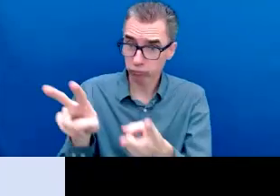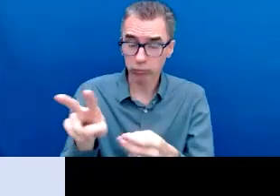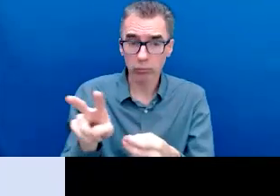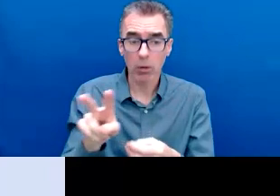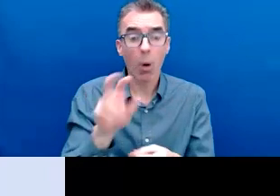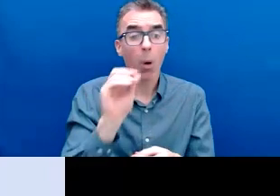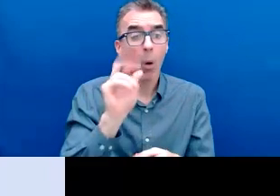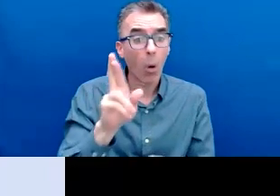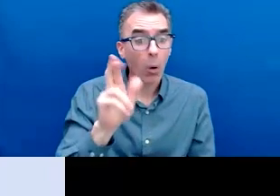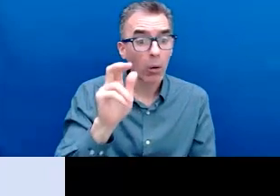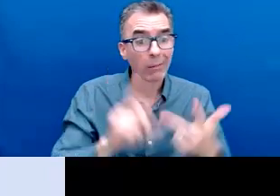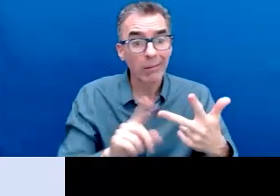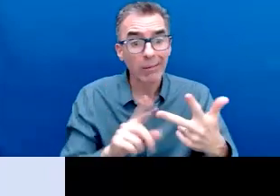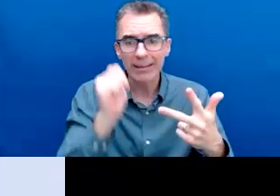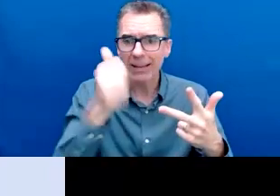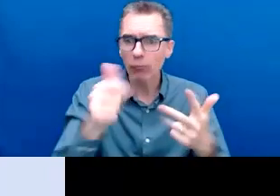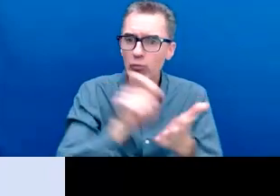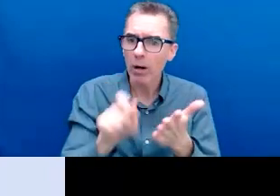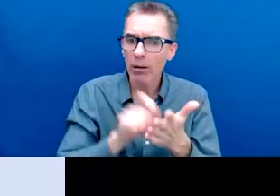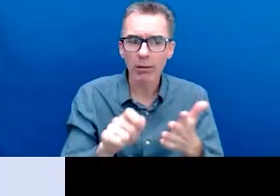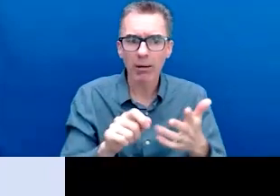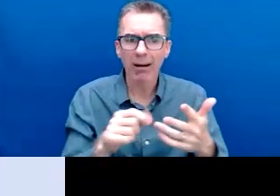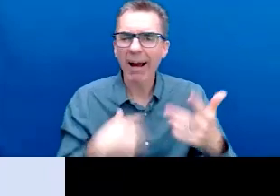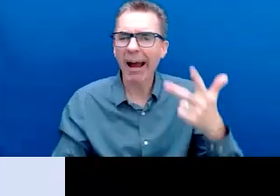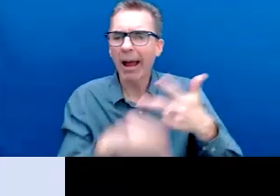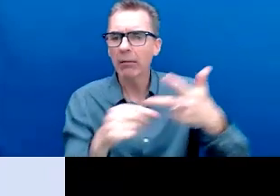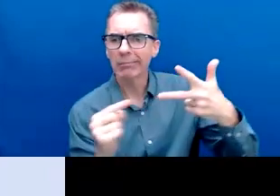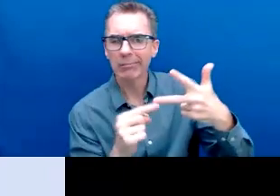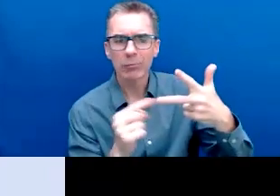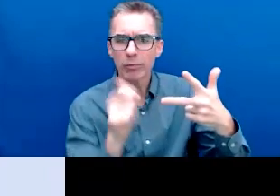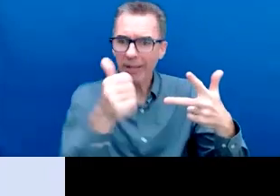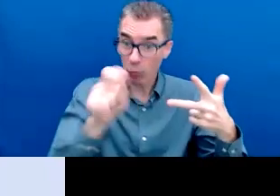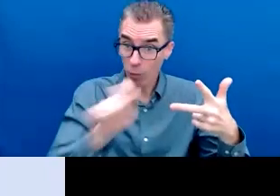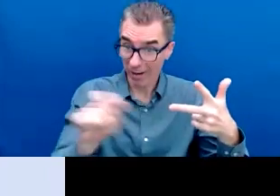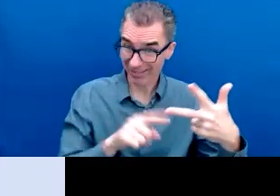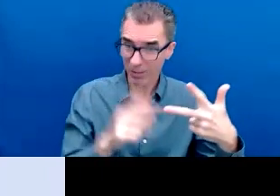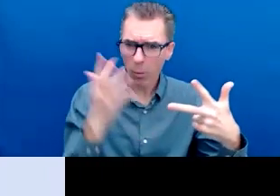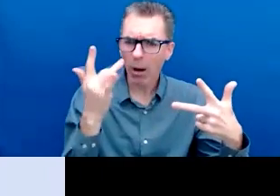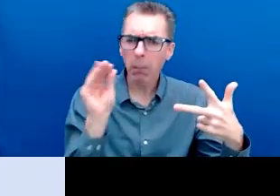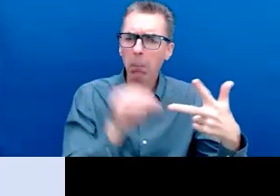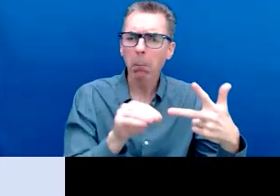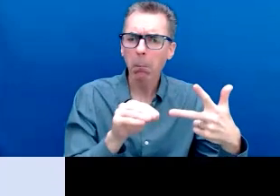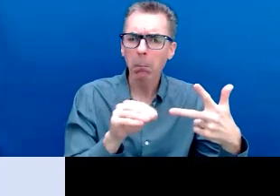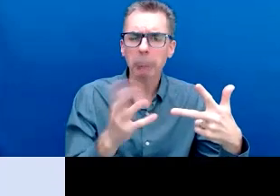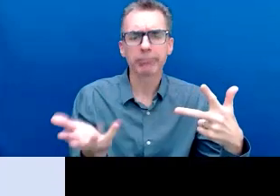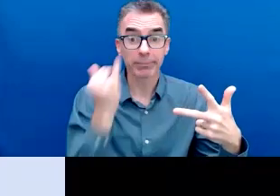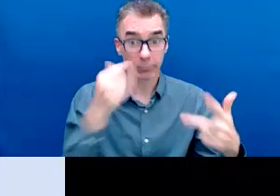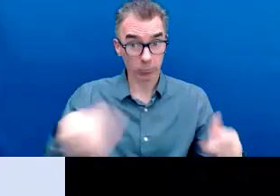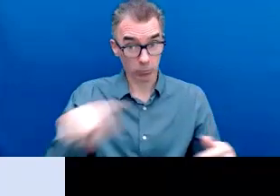And I included that on there because, everyone is everyone who is an instructor is writing